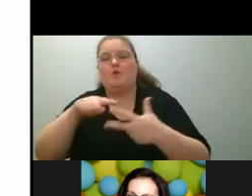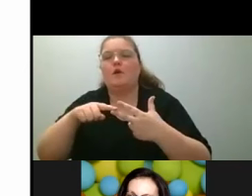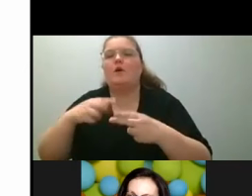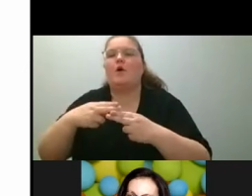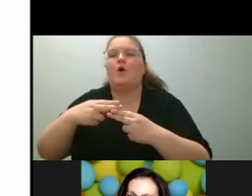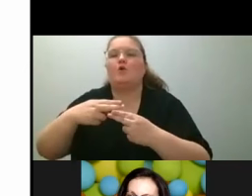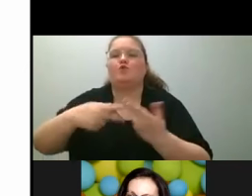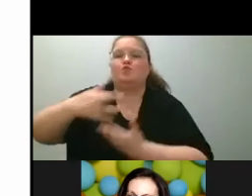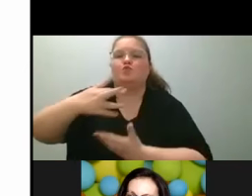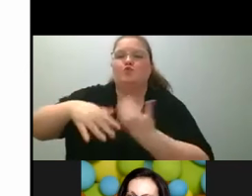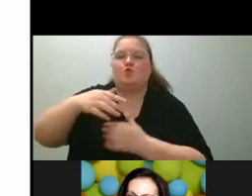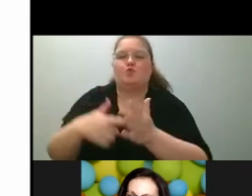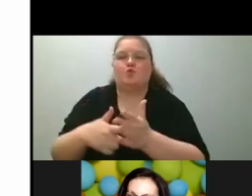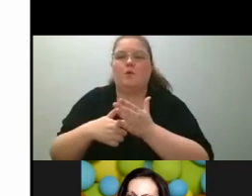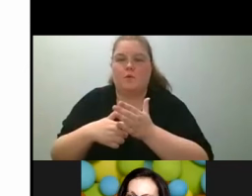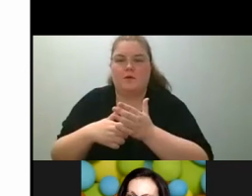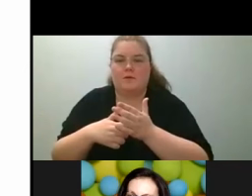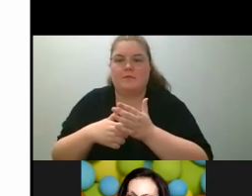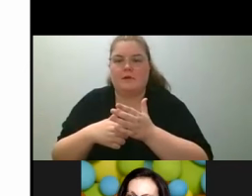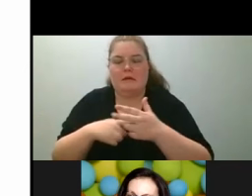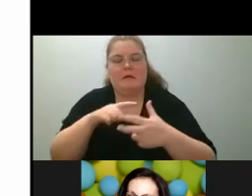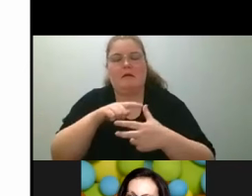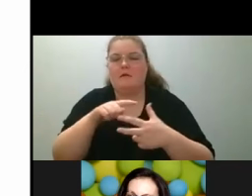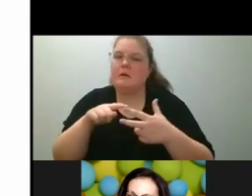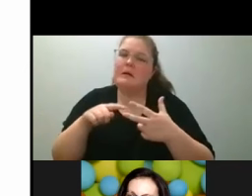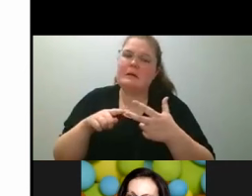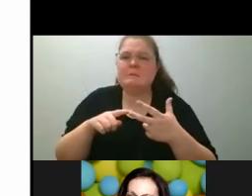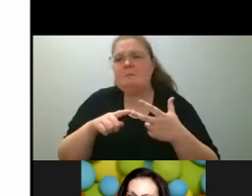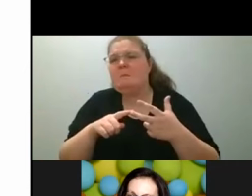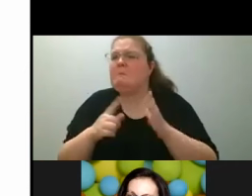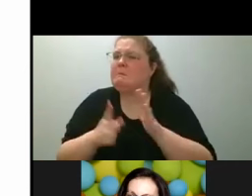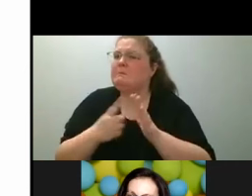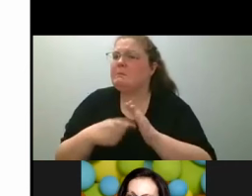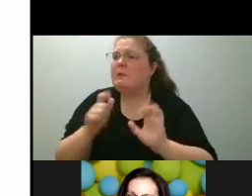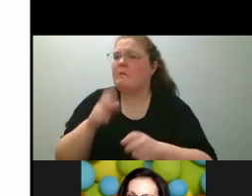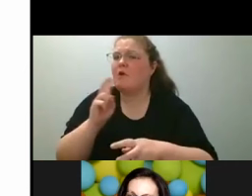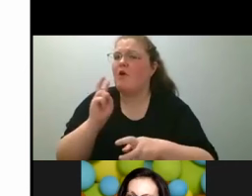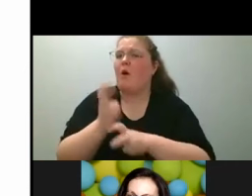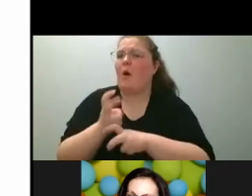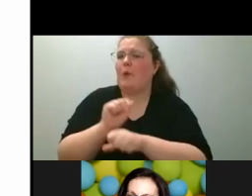And these are areas that can be difficult to work through at times,